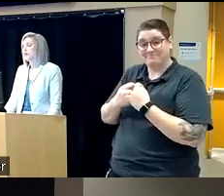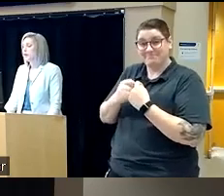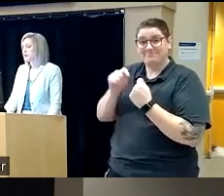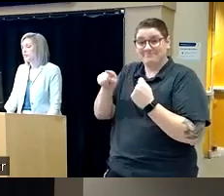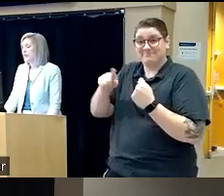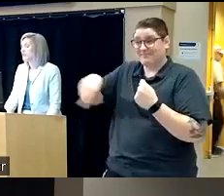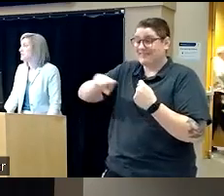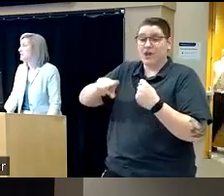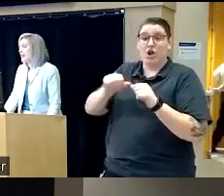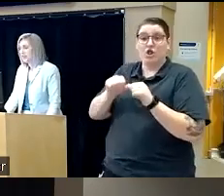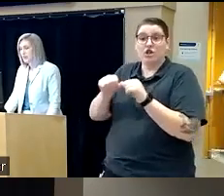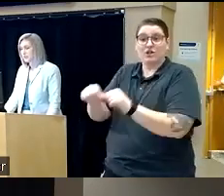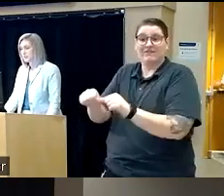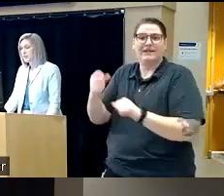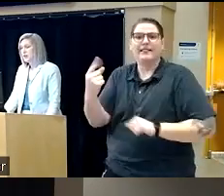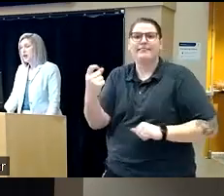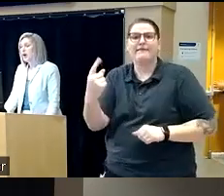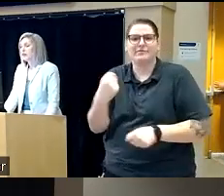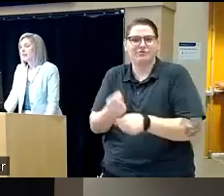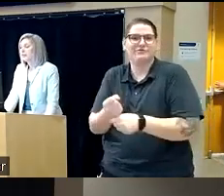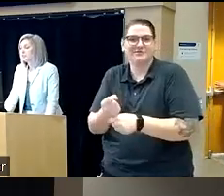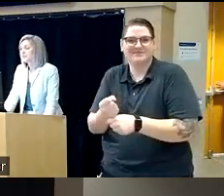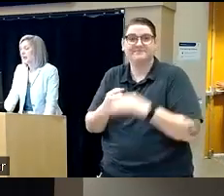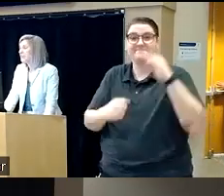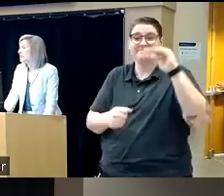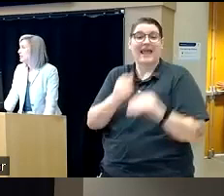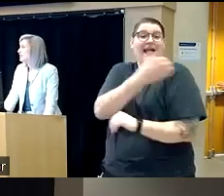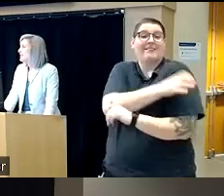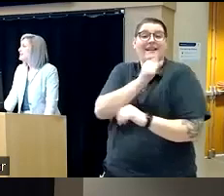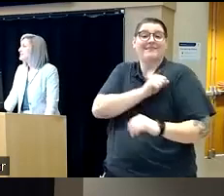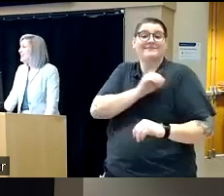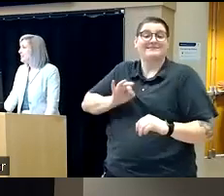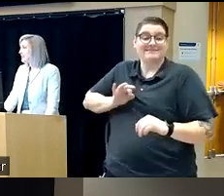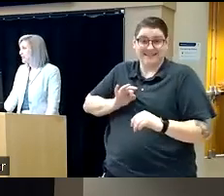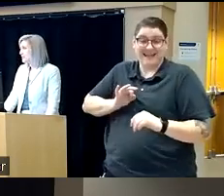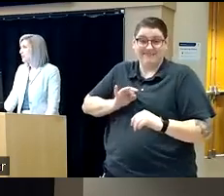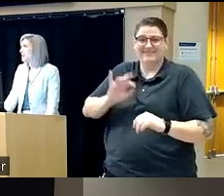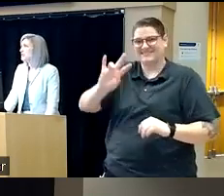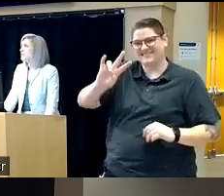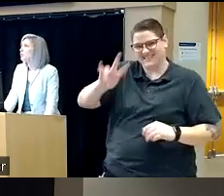um their longevity average is 11 years our clinical staff longevity is seven years ranging